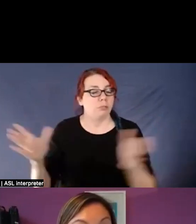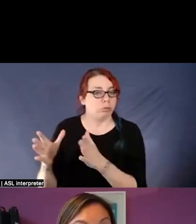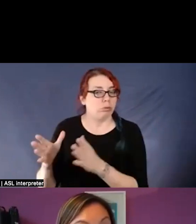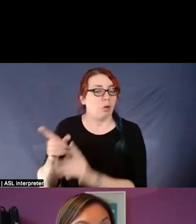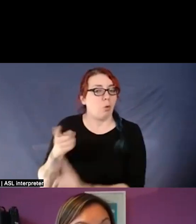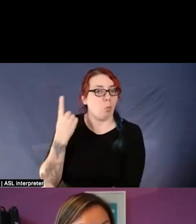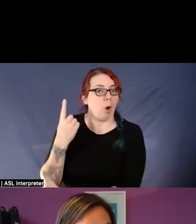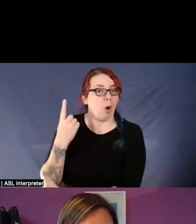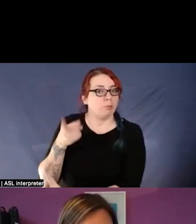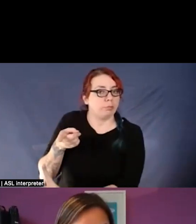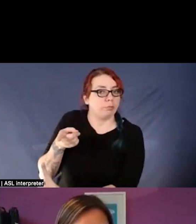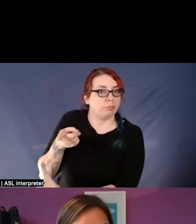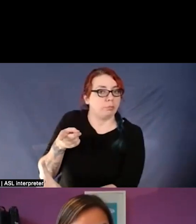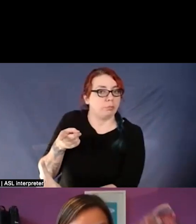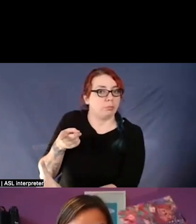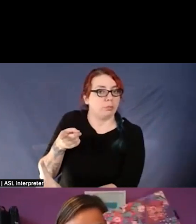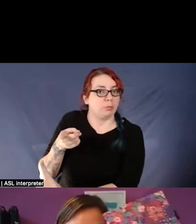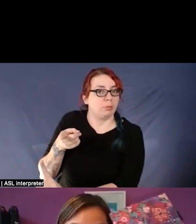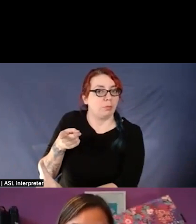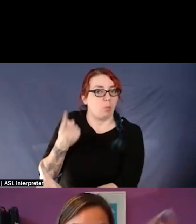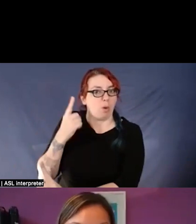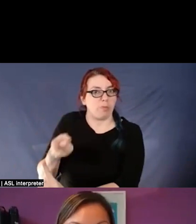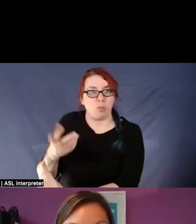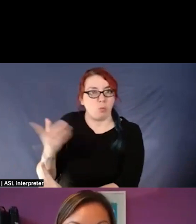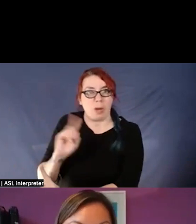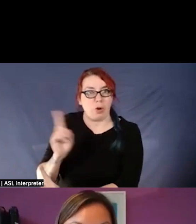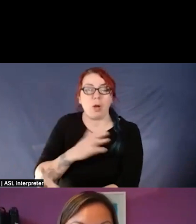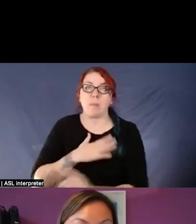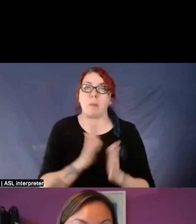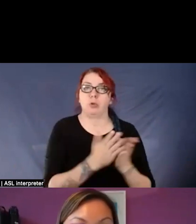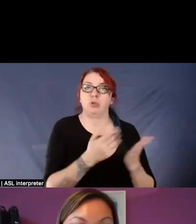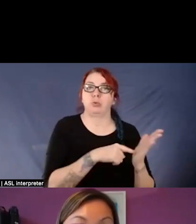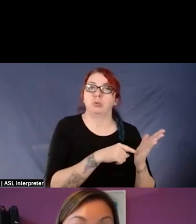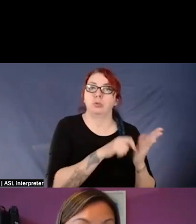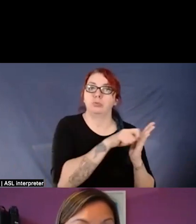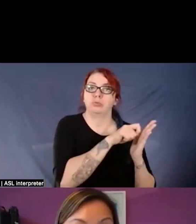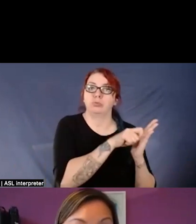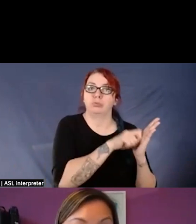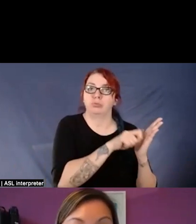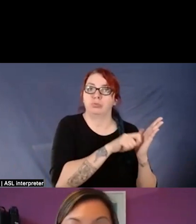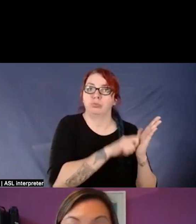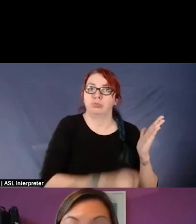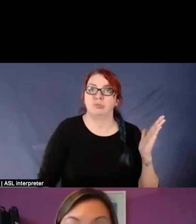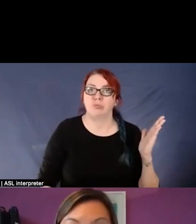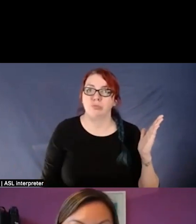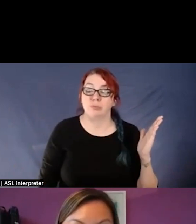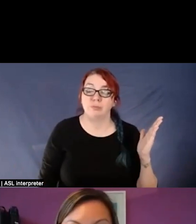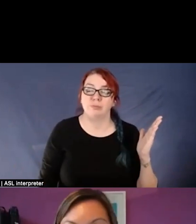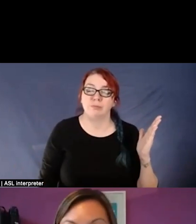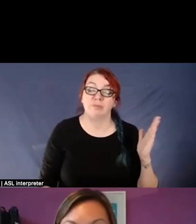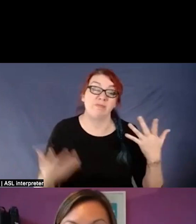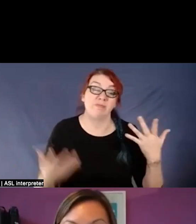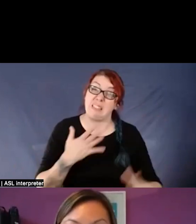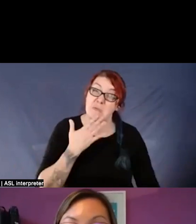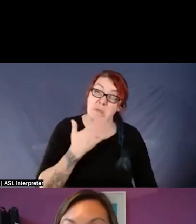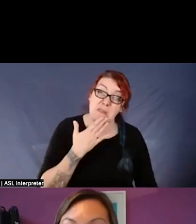place is my notebook, which is always with me. So that's it. Thank you so much for listening.